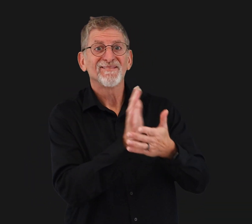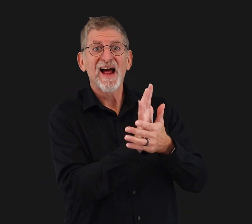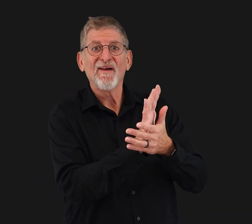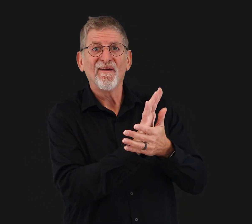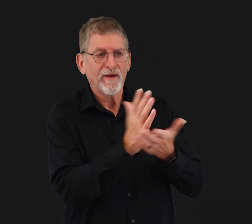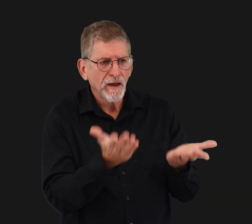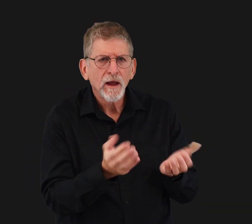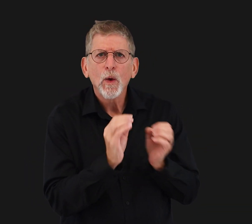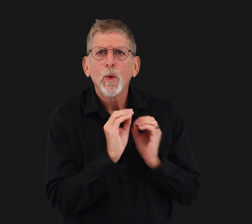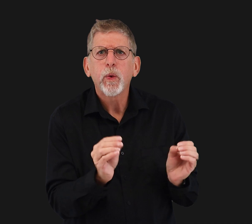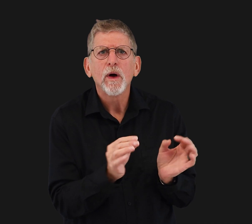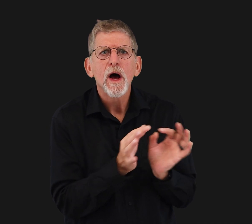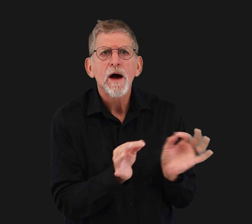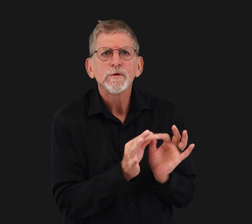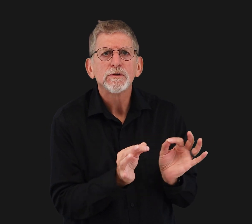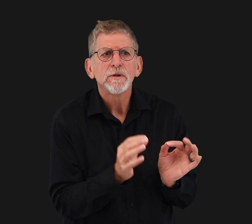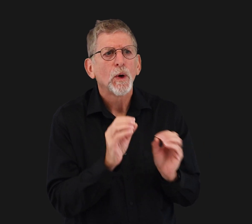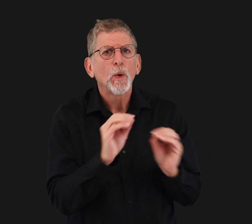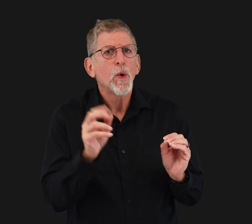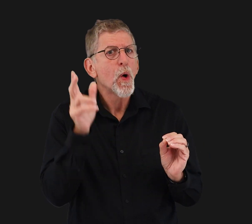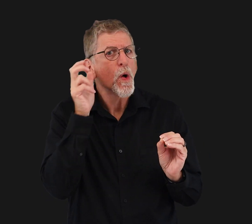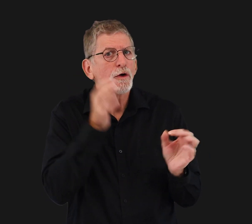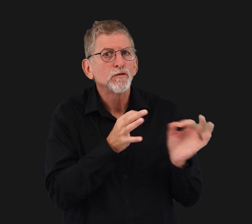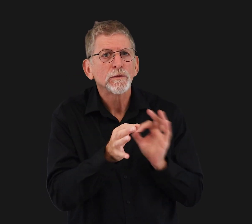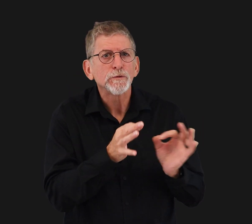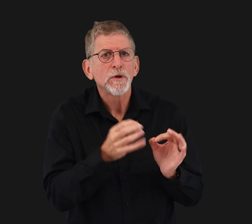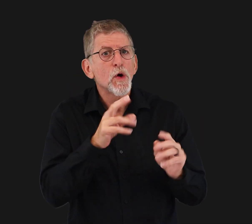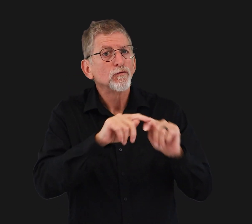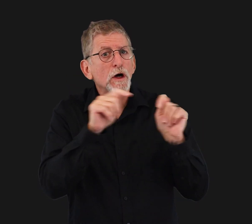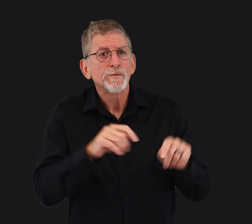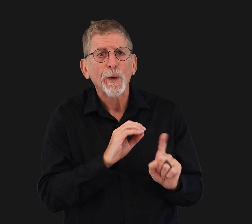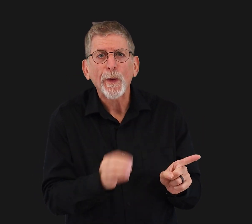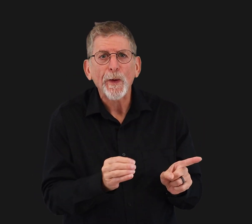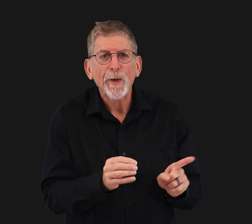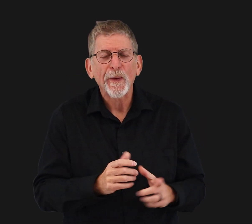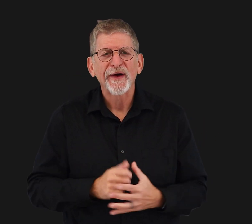◦ videos missing captions, audio descriptions or transcripts